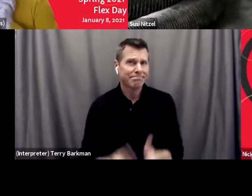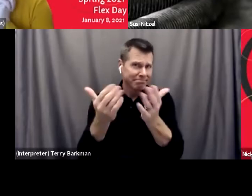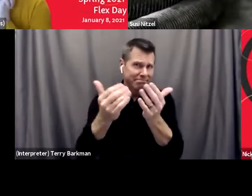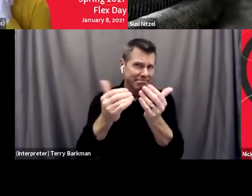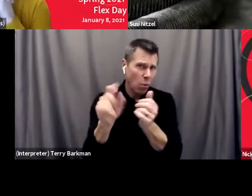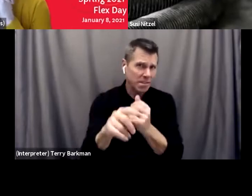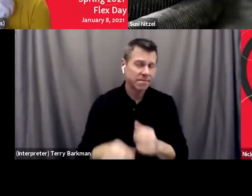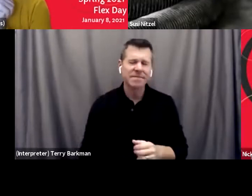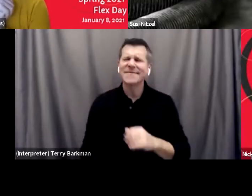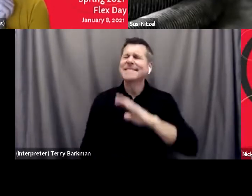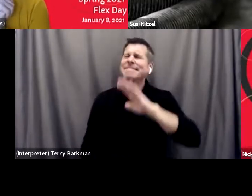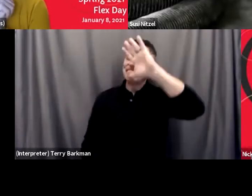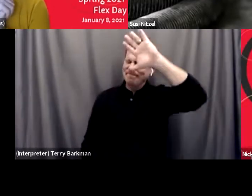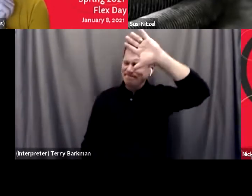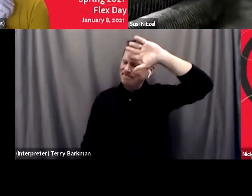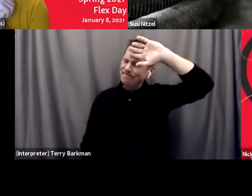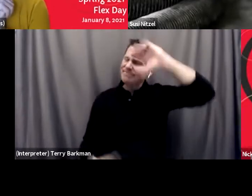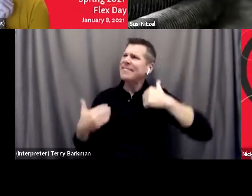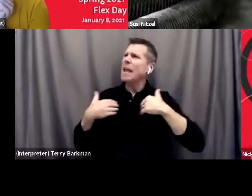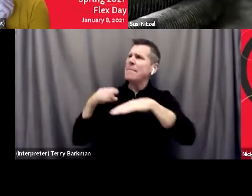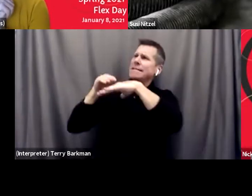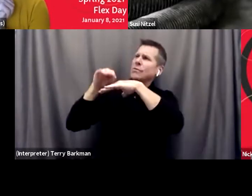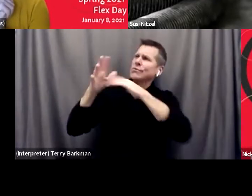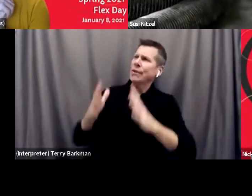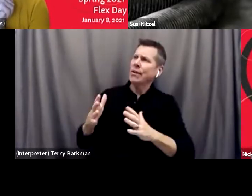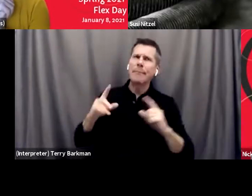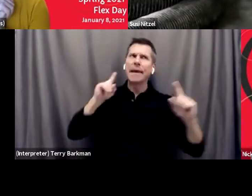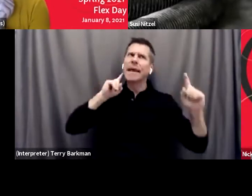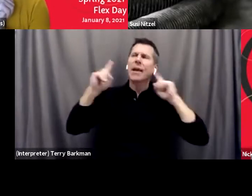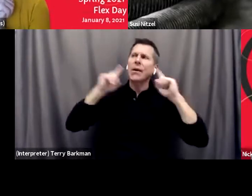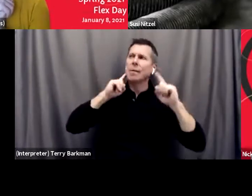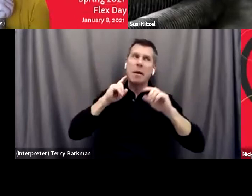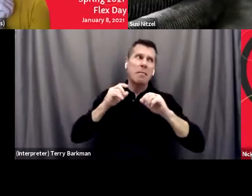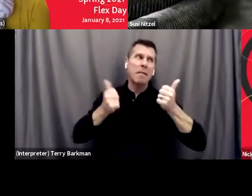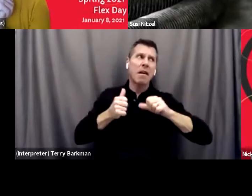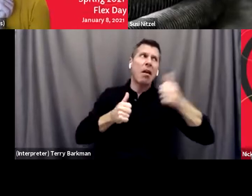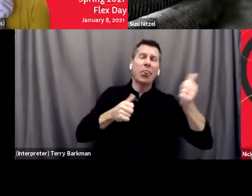Geri Santos: So so I feel as a counselor, just from what I'm hearing, maybe other councils could chime in, or they feel like